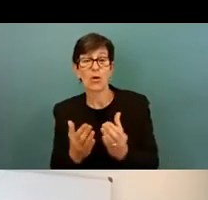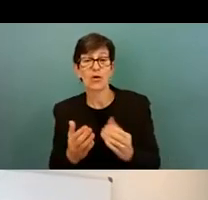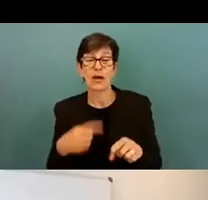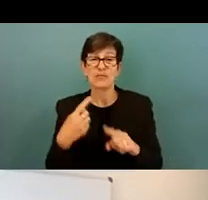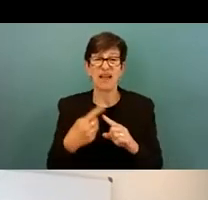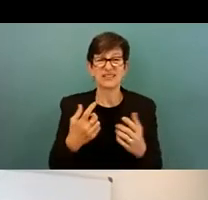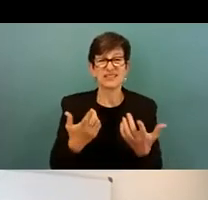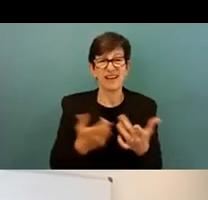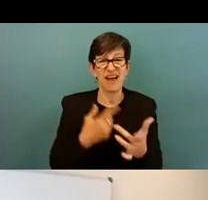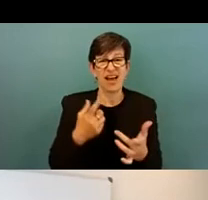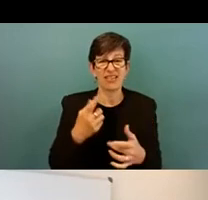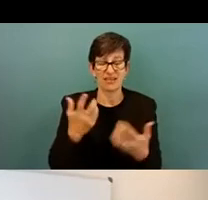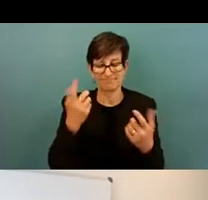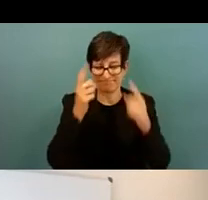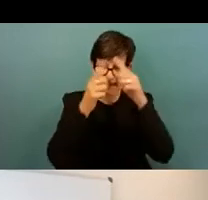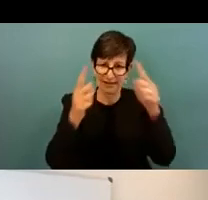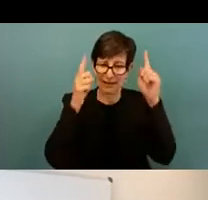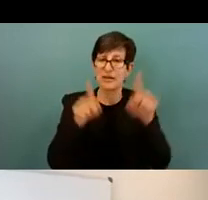and to make this sort of analysis much more accessible,